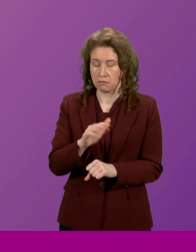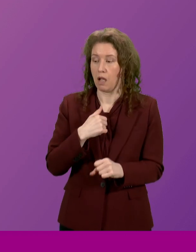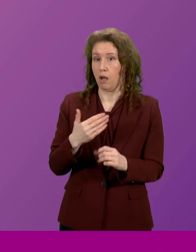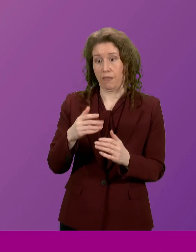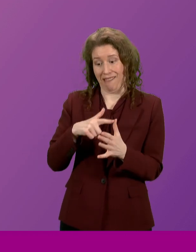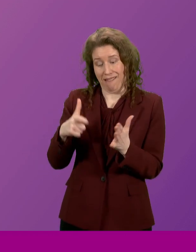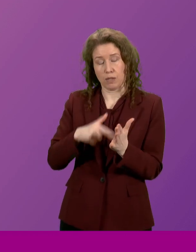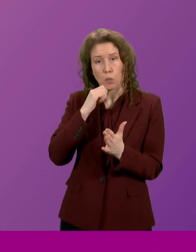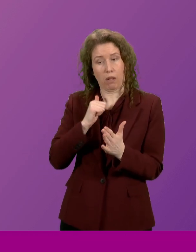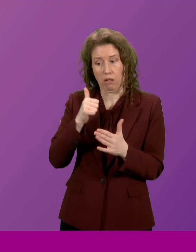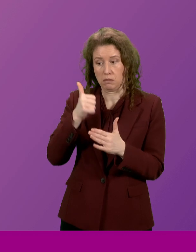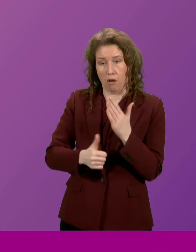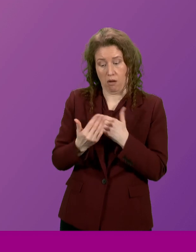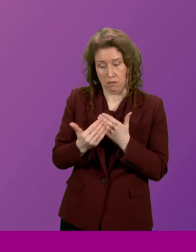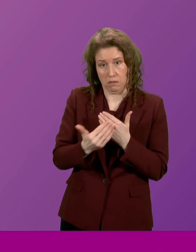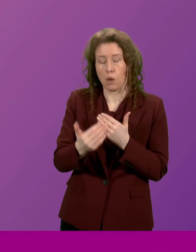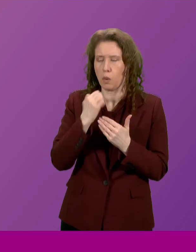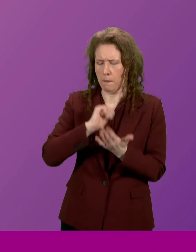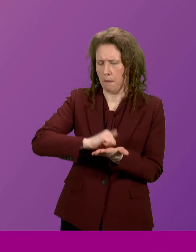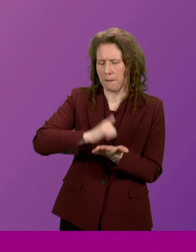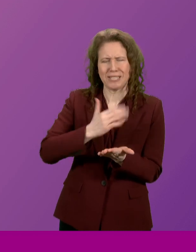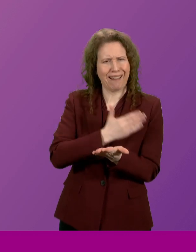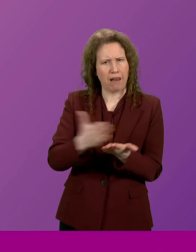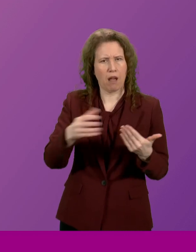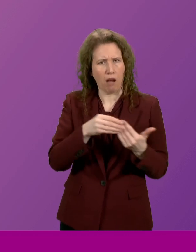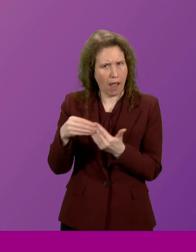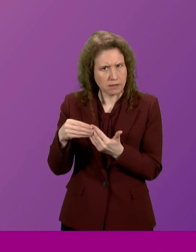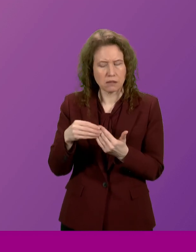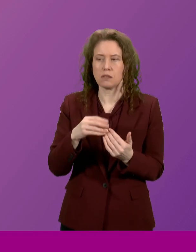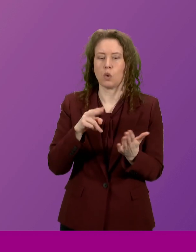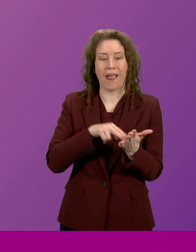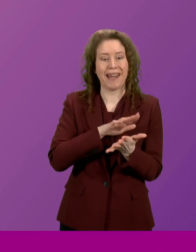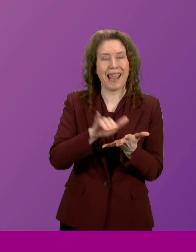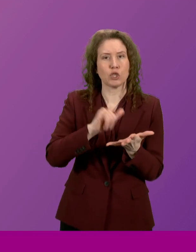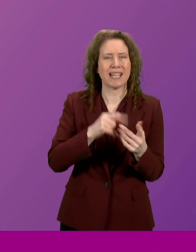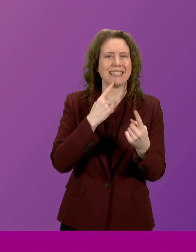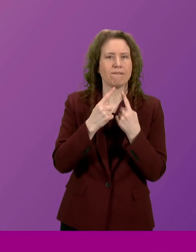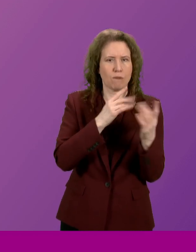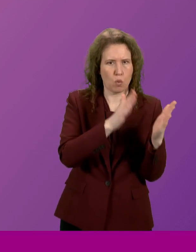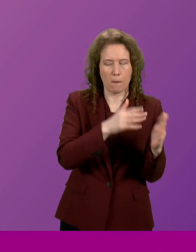into force, we published clear guidance on NHS Inform and the Scottish Government website.